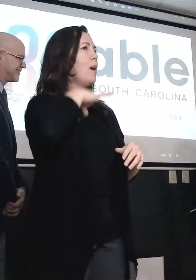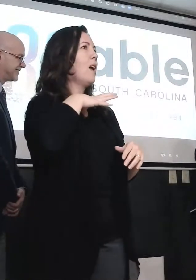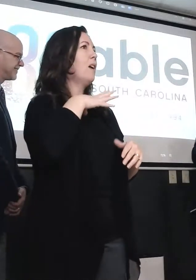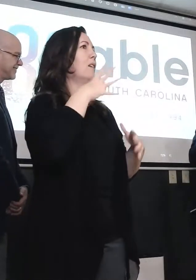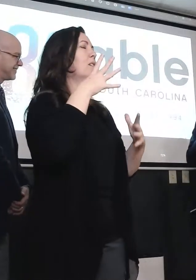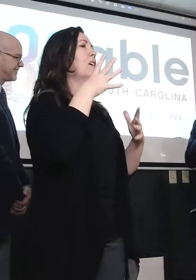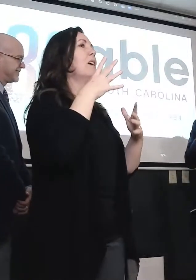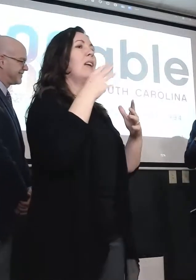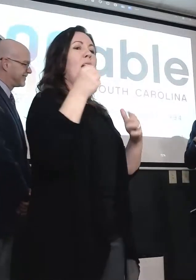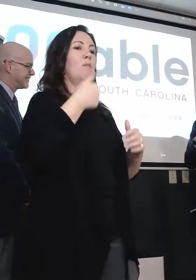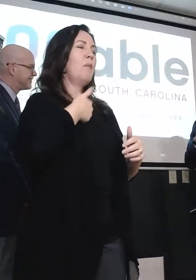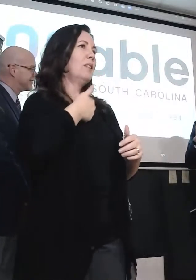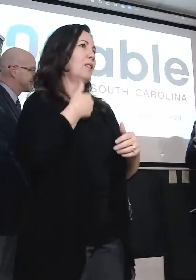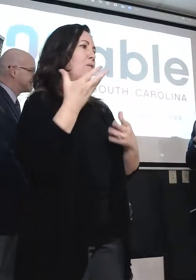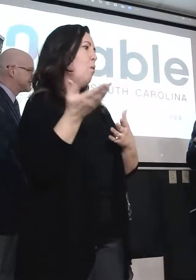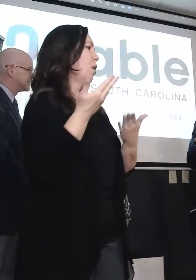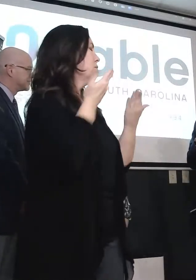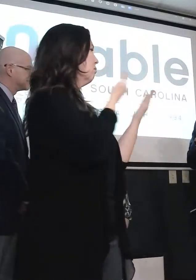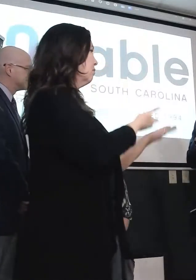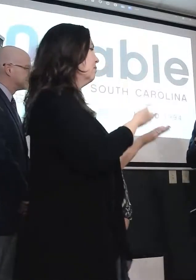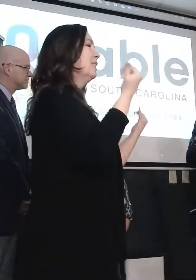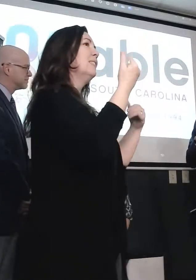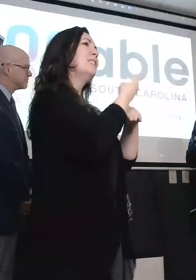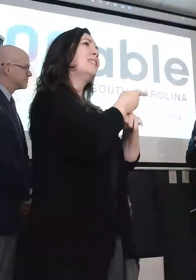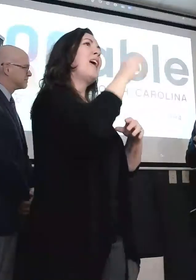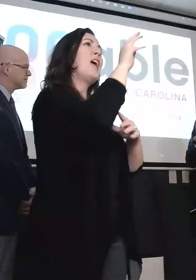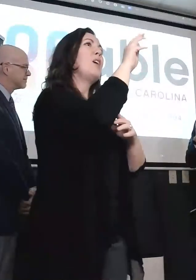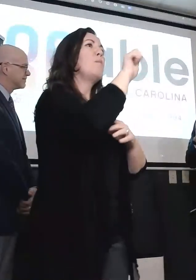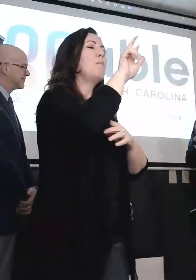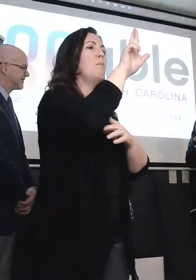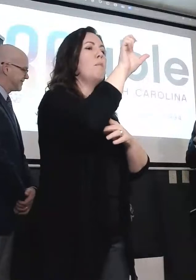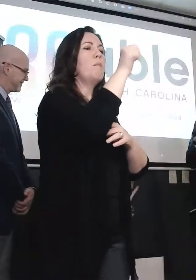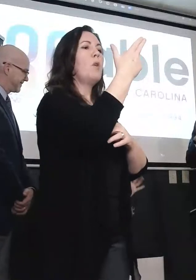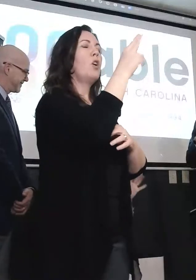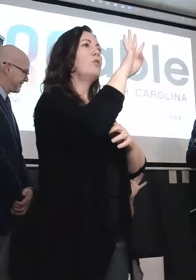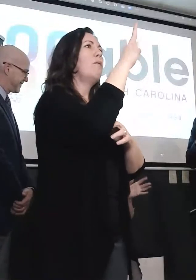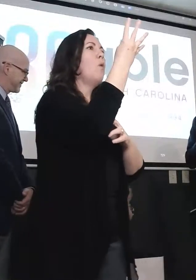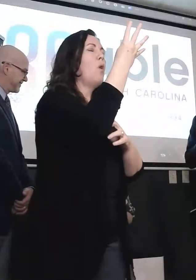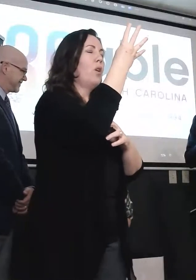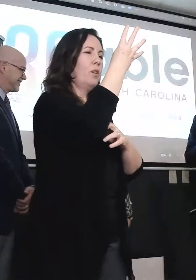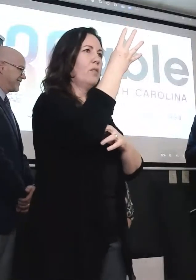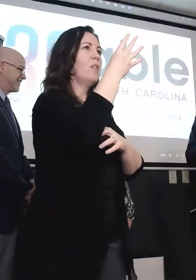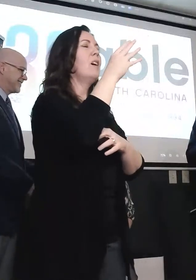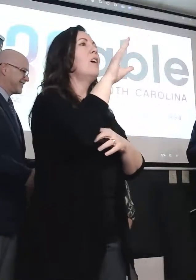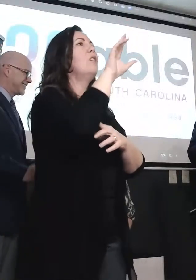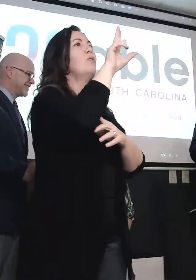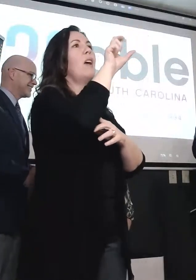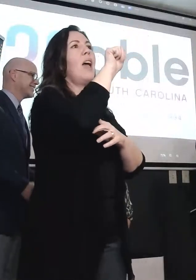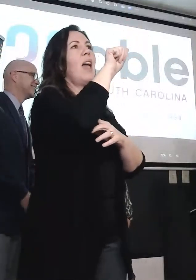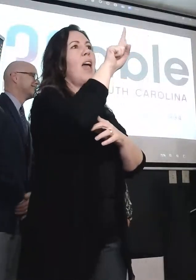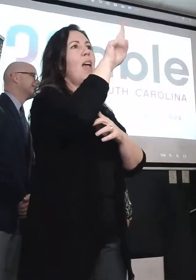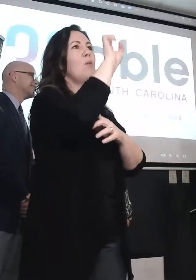you declaring today March 4th Able SC day in Columbia, South Carolina along with the key